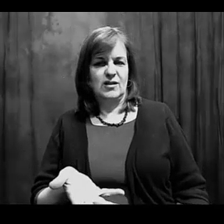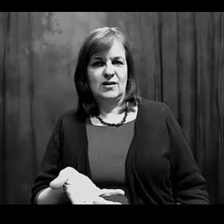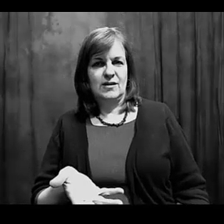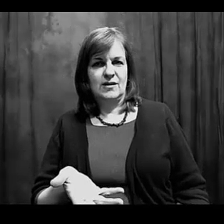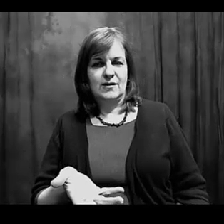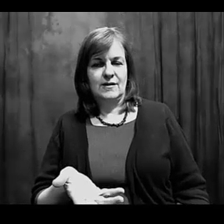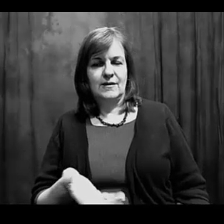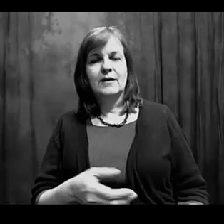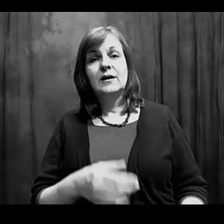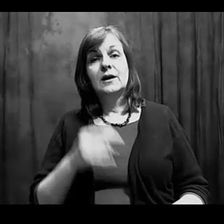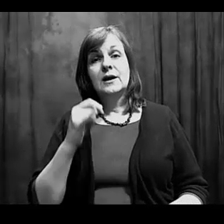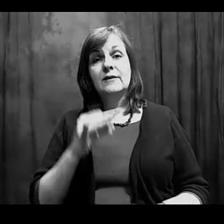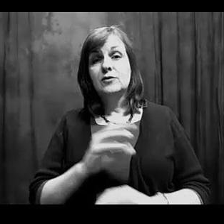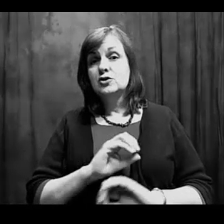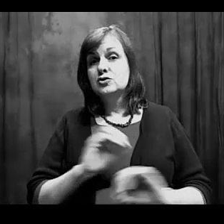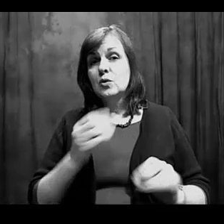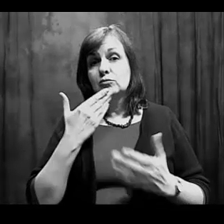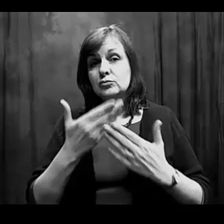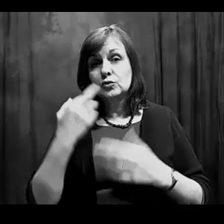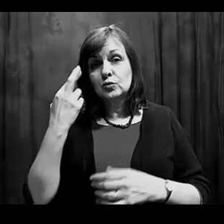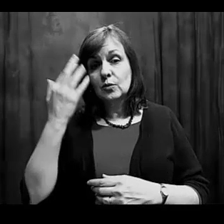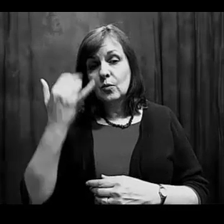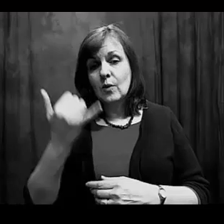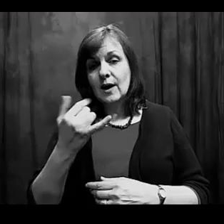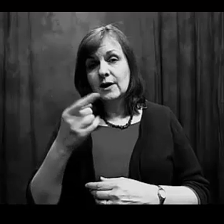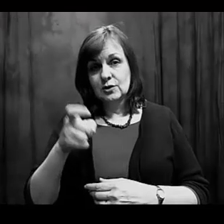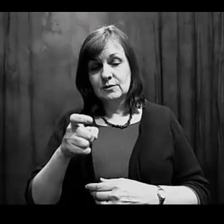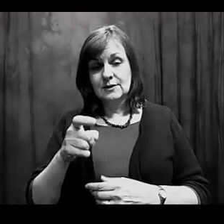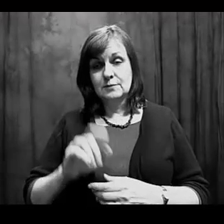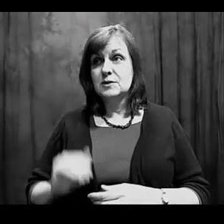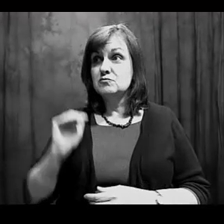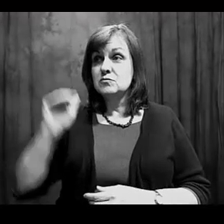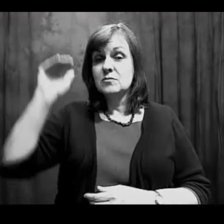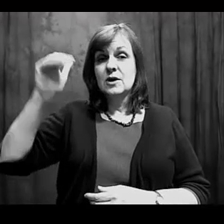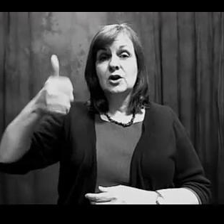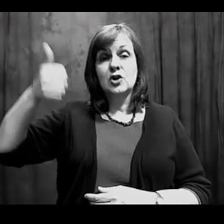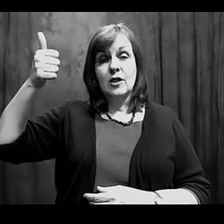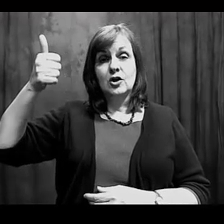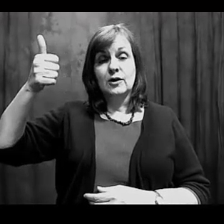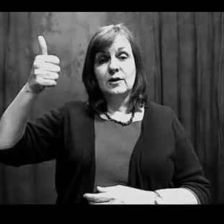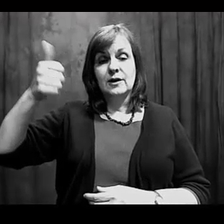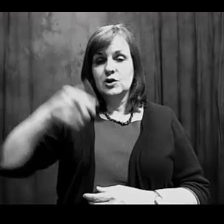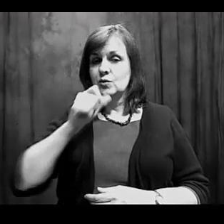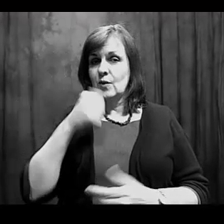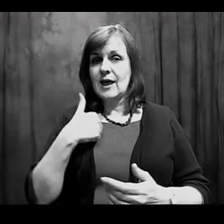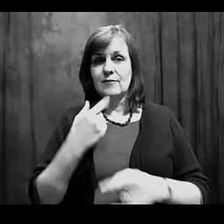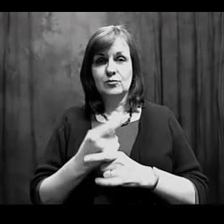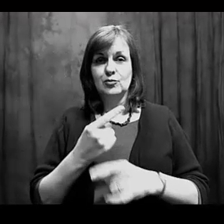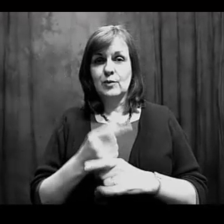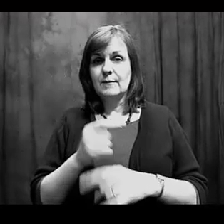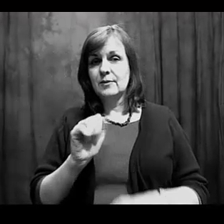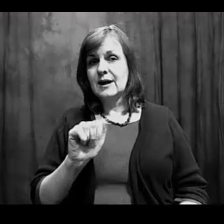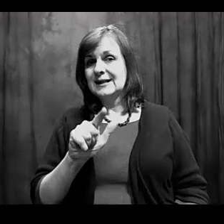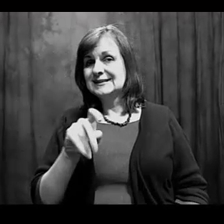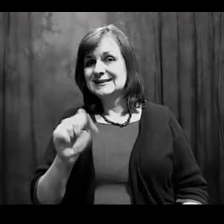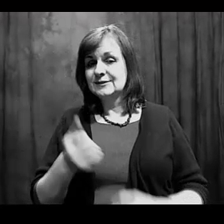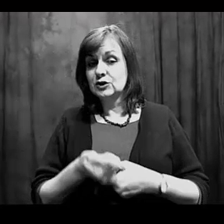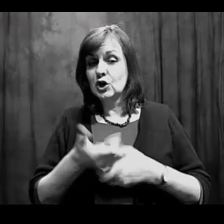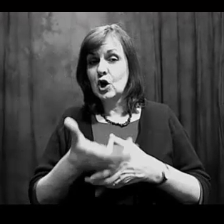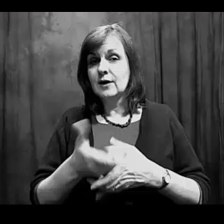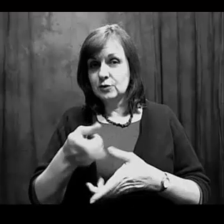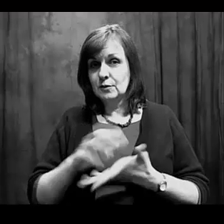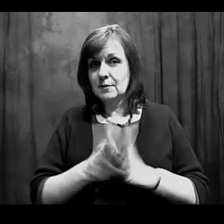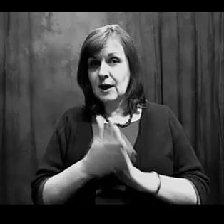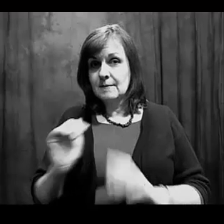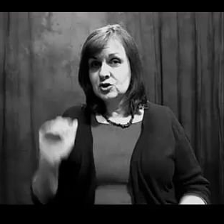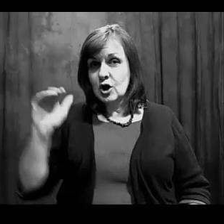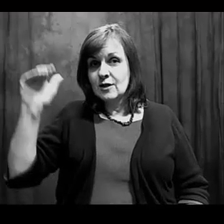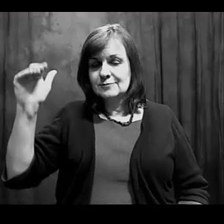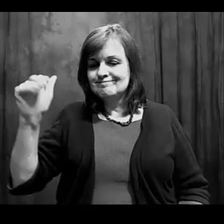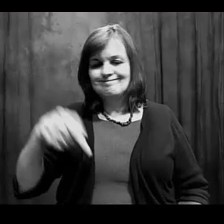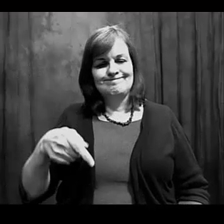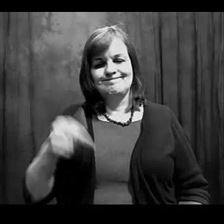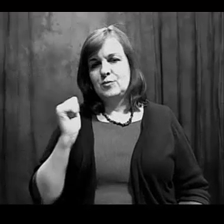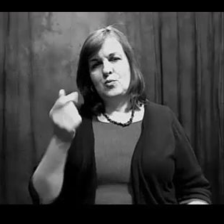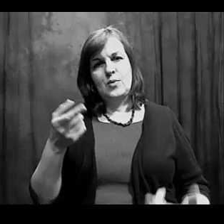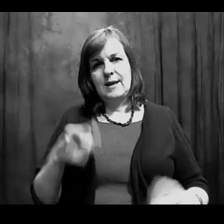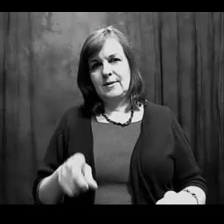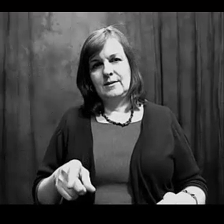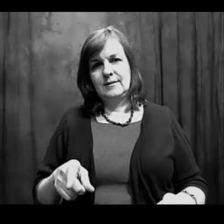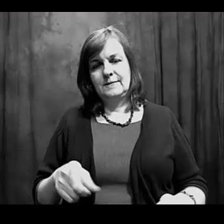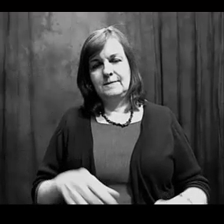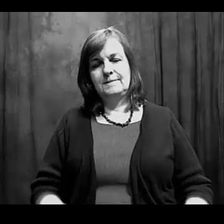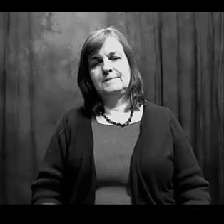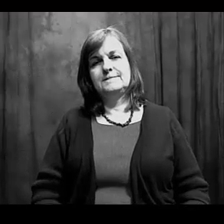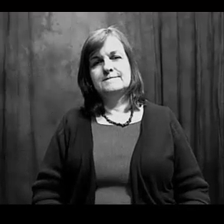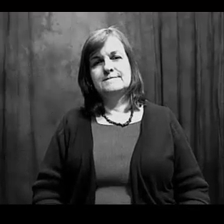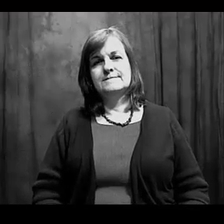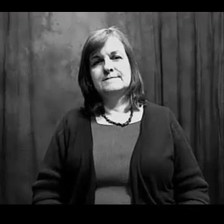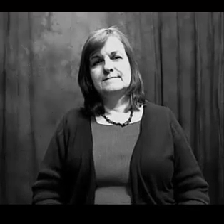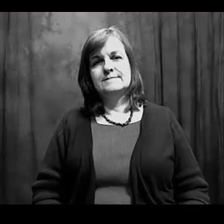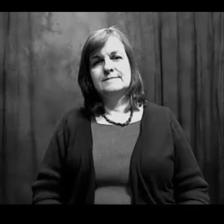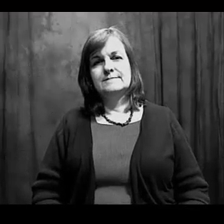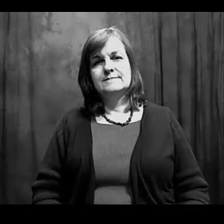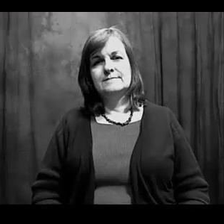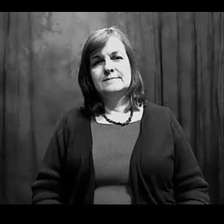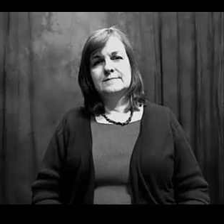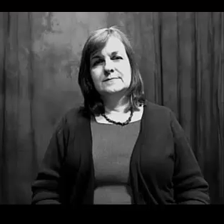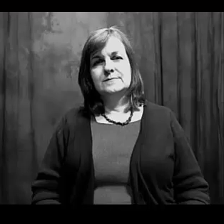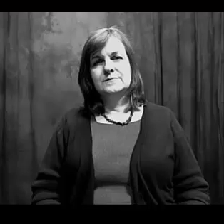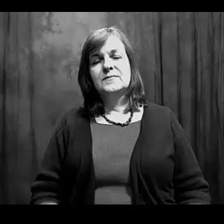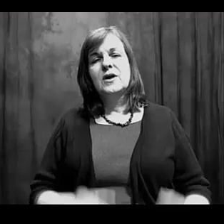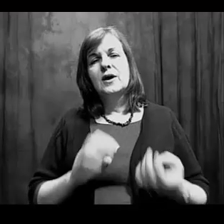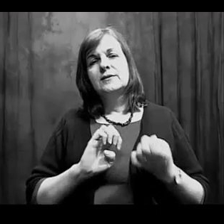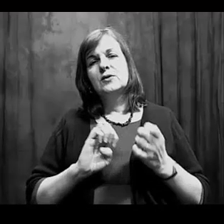we also ought to think about evolution as not being goal directed -- we can't say I want to be taller